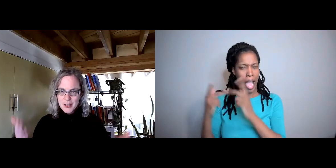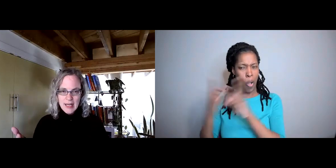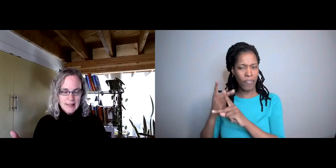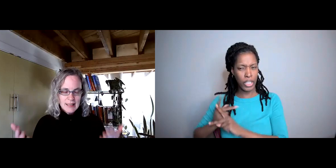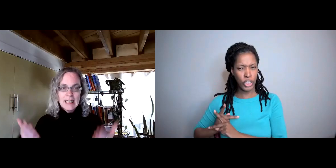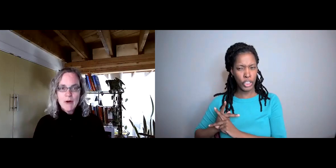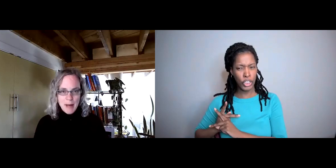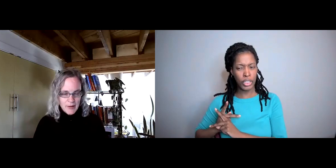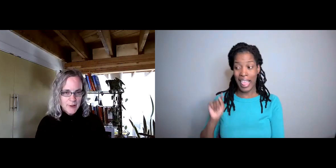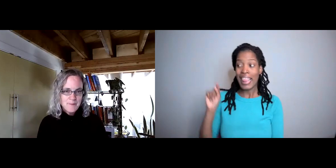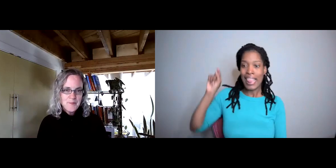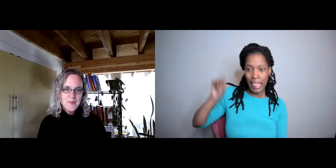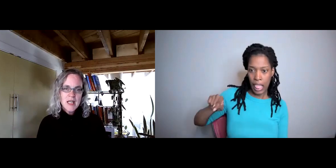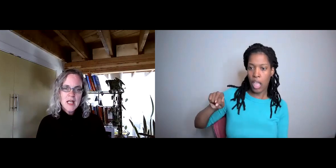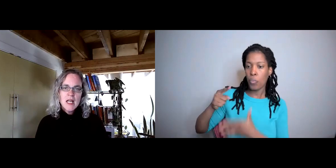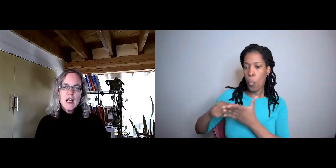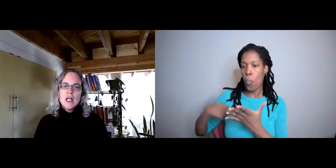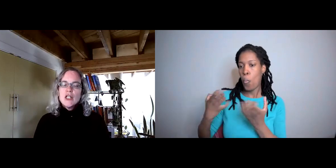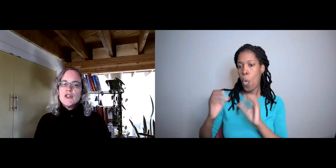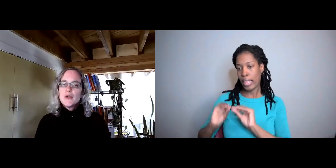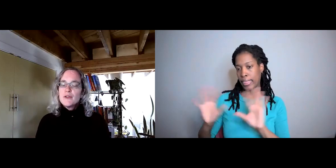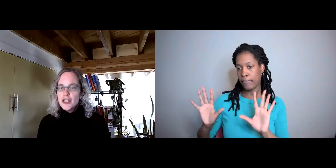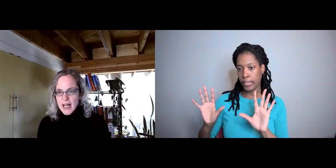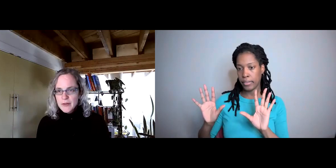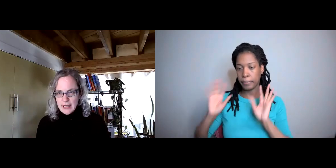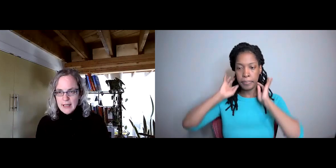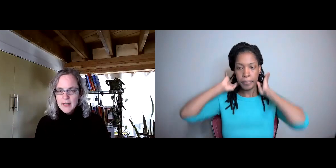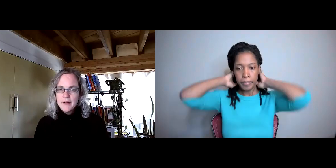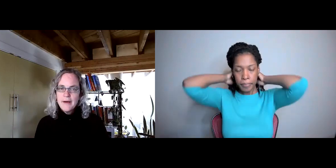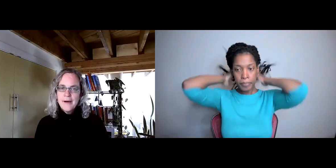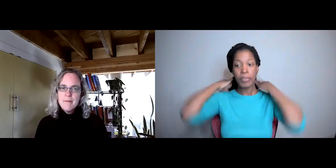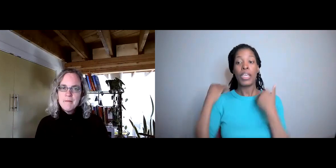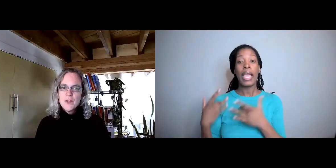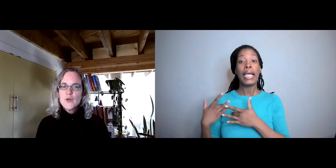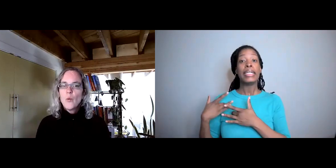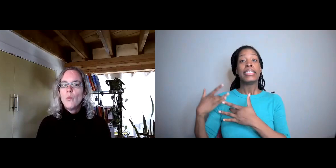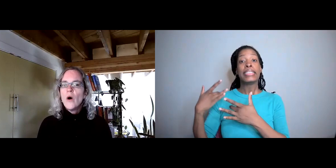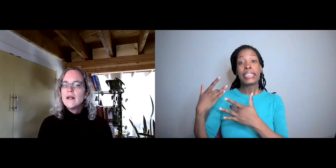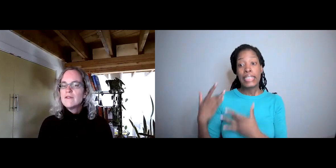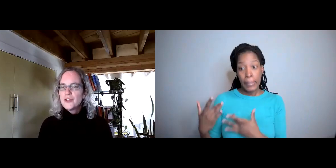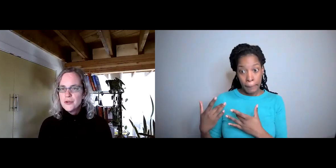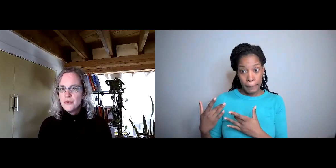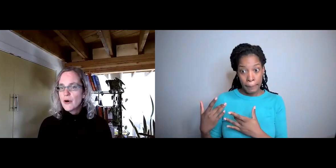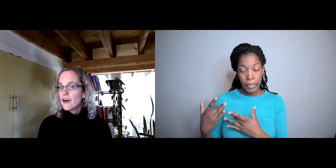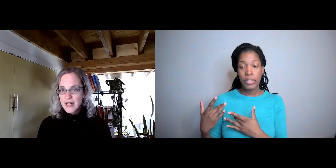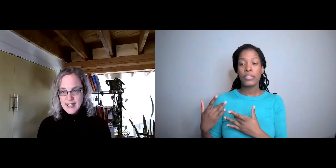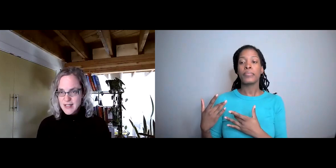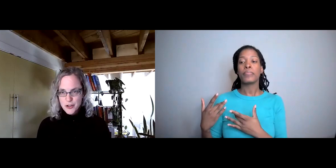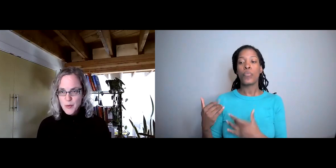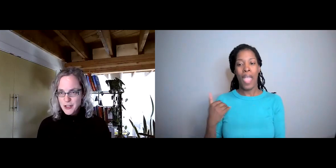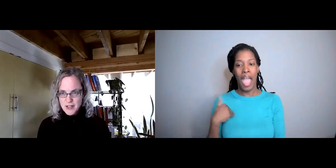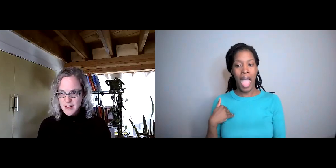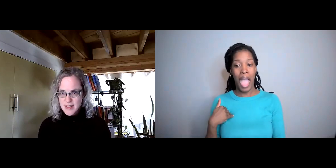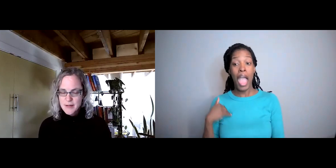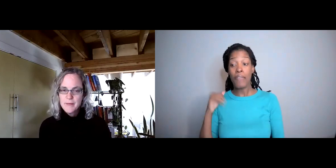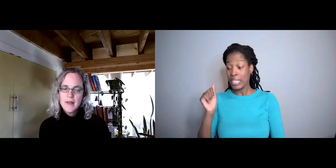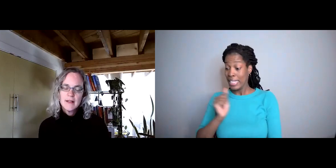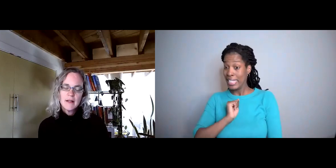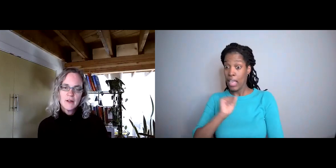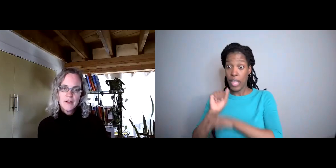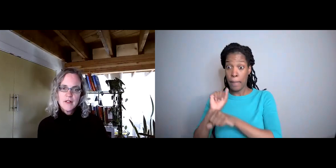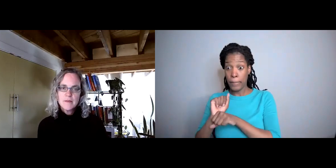So generally there's one of 2 earning situations that occurs.